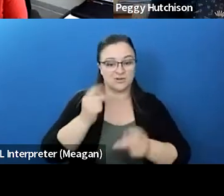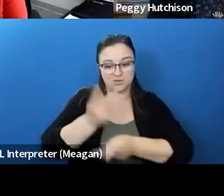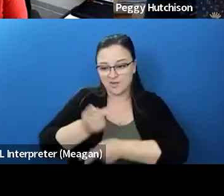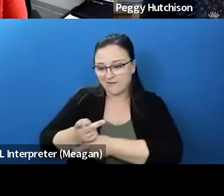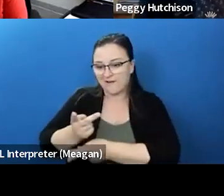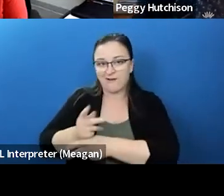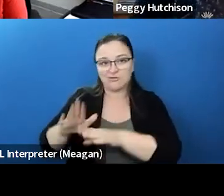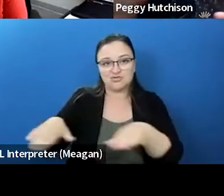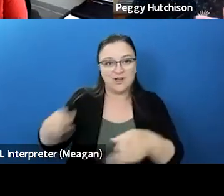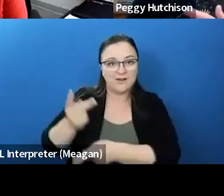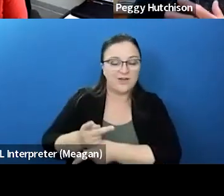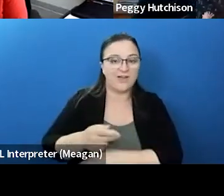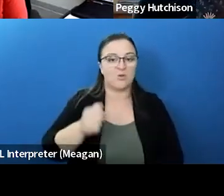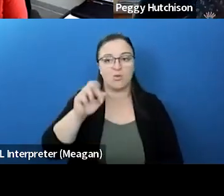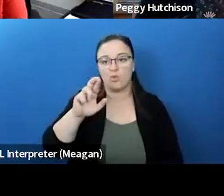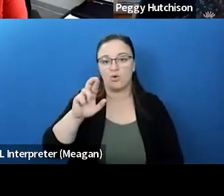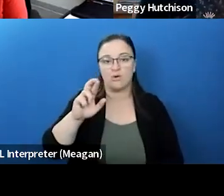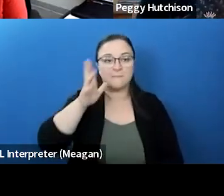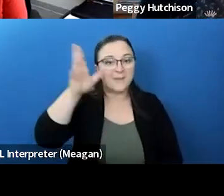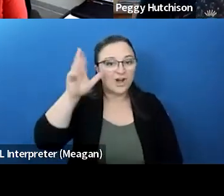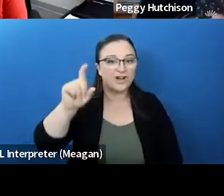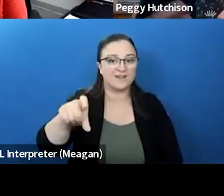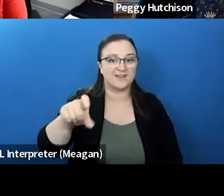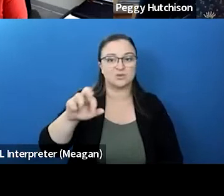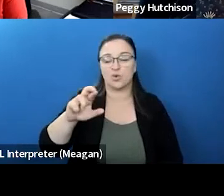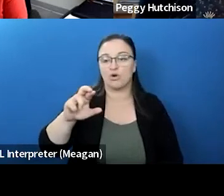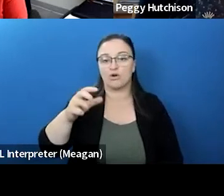or grandchildren needs or parent needs, family needs.